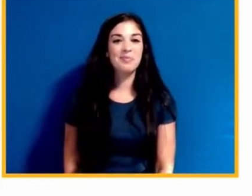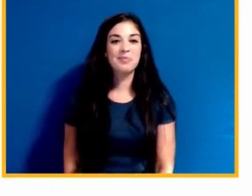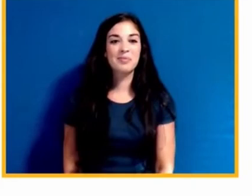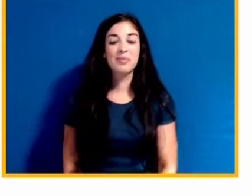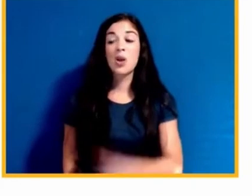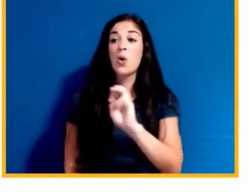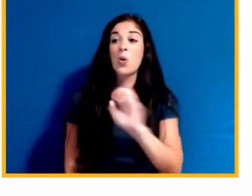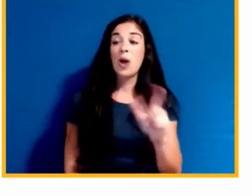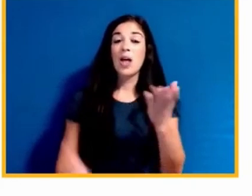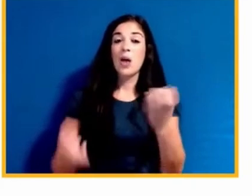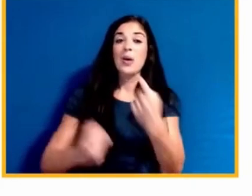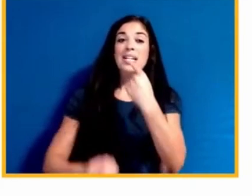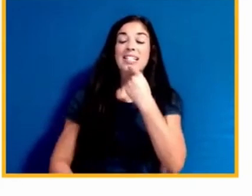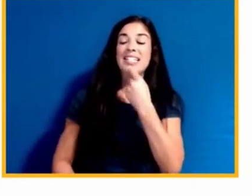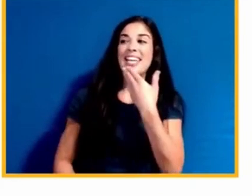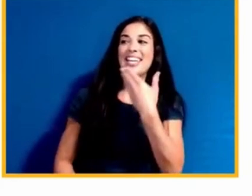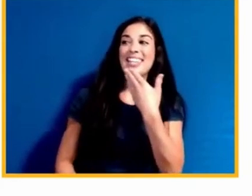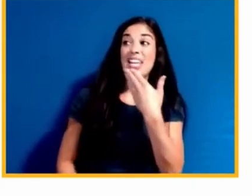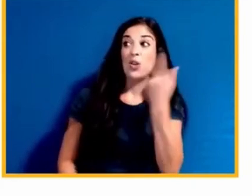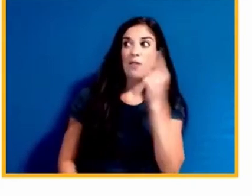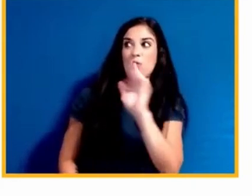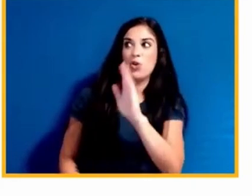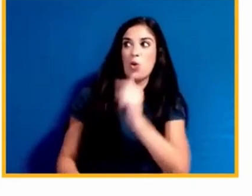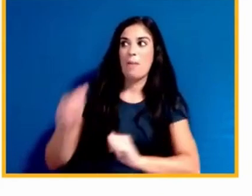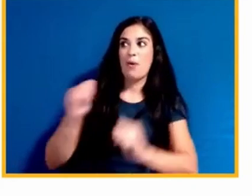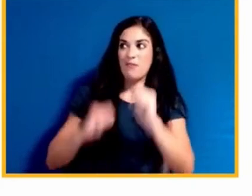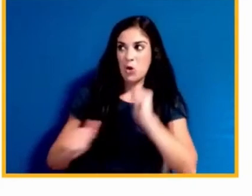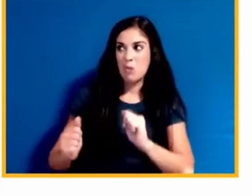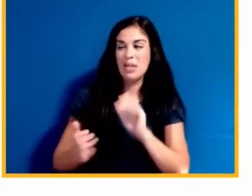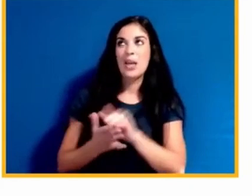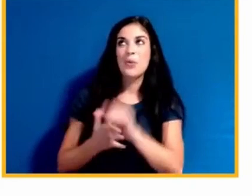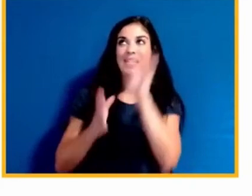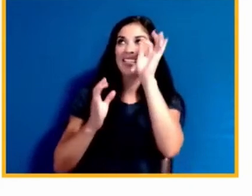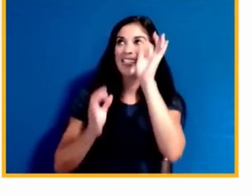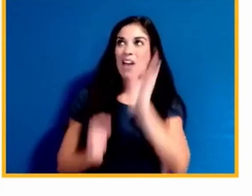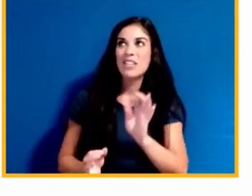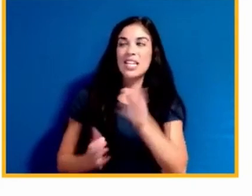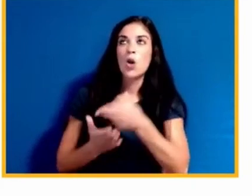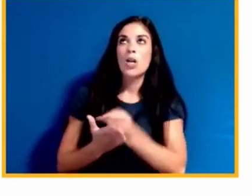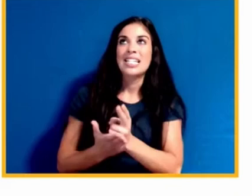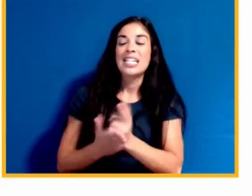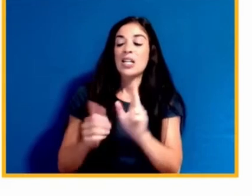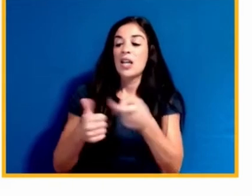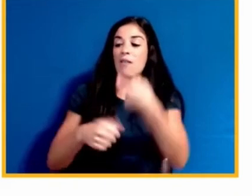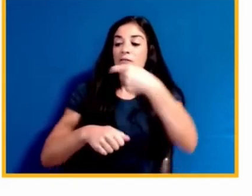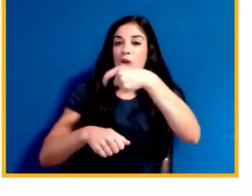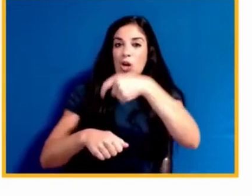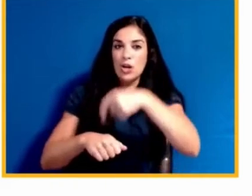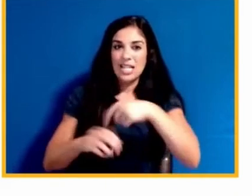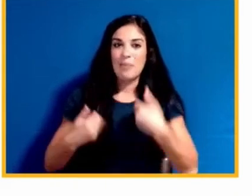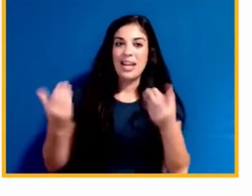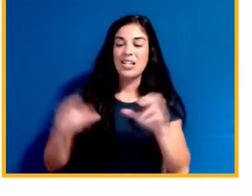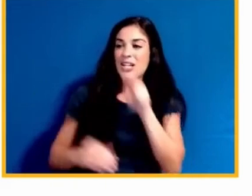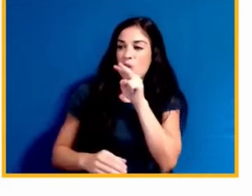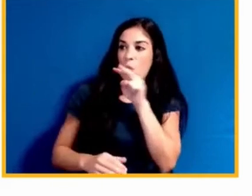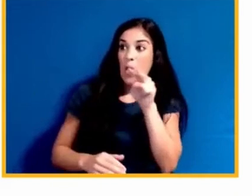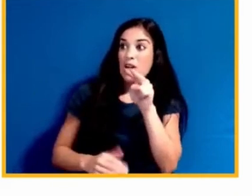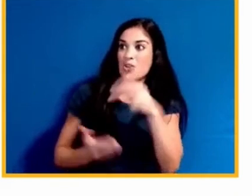[Beta] Well I wanted to say thank you Kethi for that performance. That was definitely I think, honestly the first time I've gotten the chance to really watch you at a dance comp,